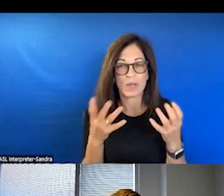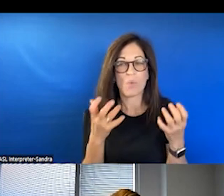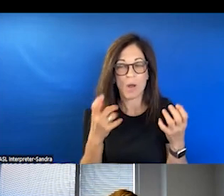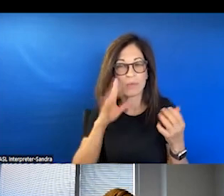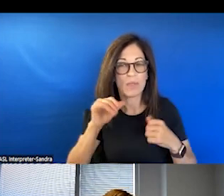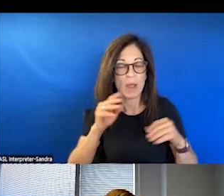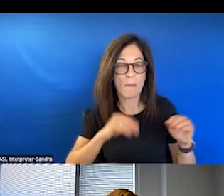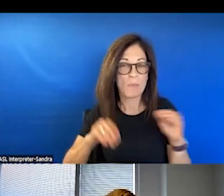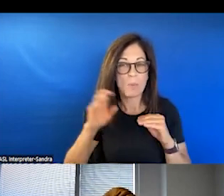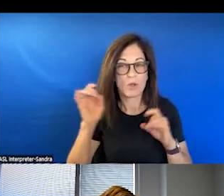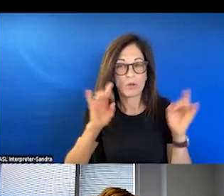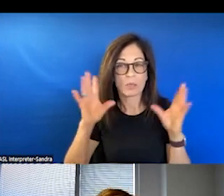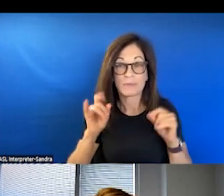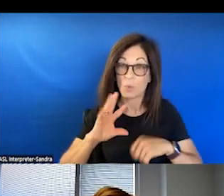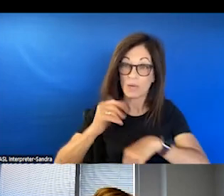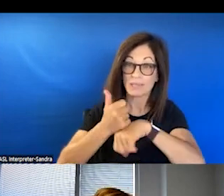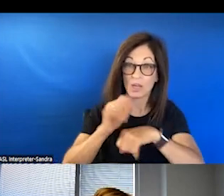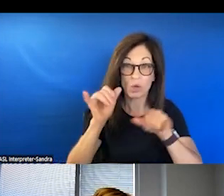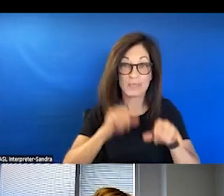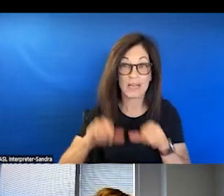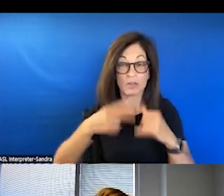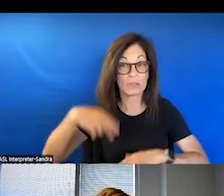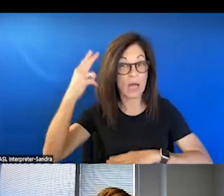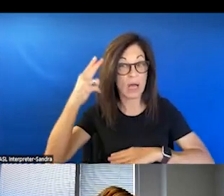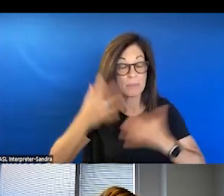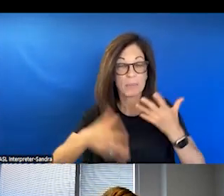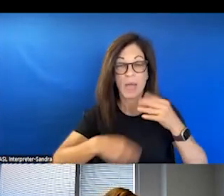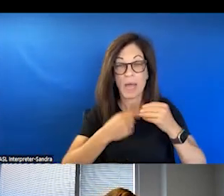SET THOSE STANDARDS. HIGH. RIGHT. AND MAY, MAY ADD A LITTLE COST, BECAUSE YOU ARE